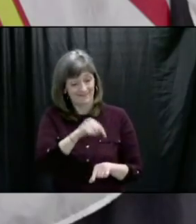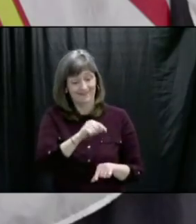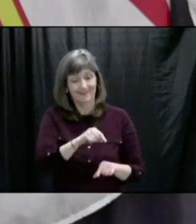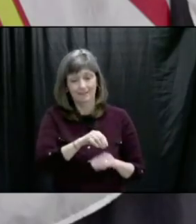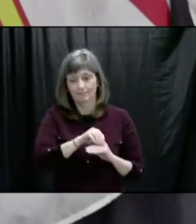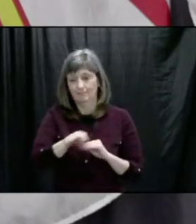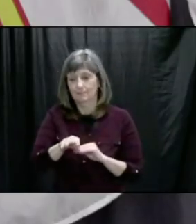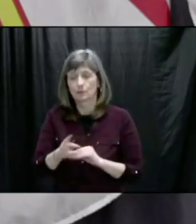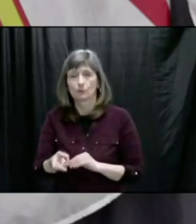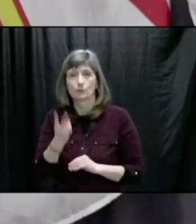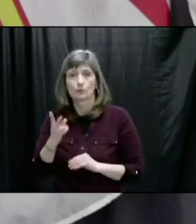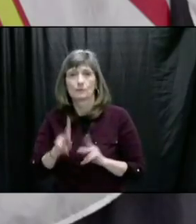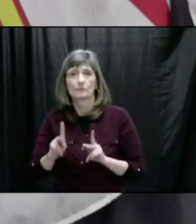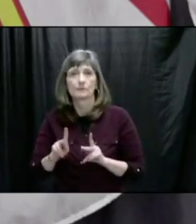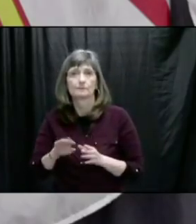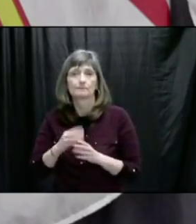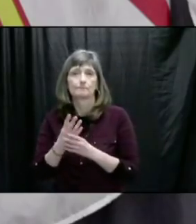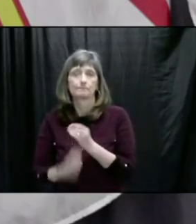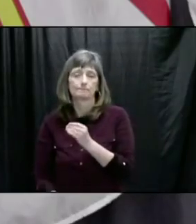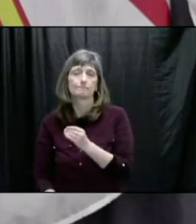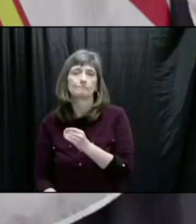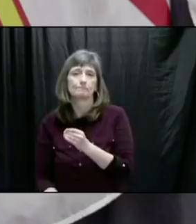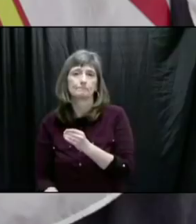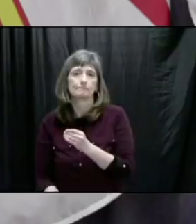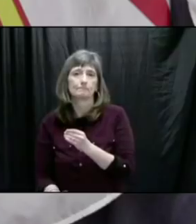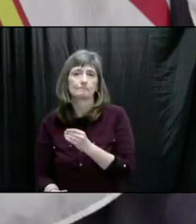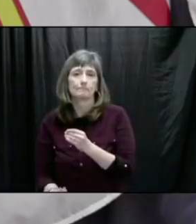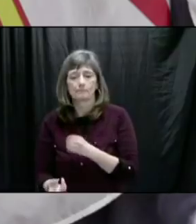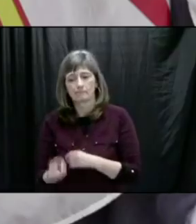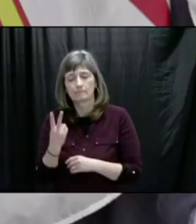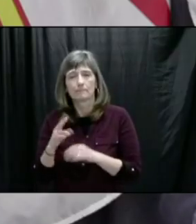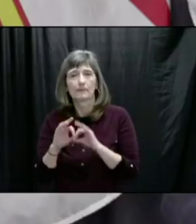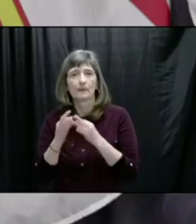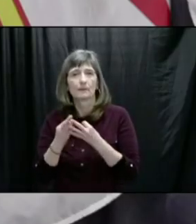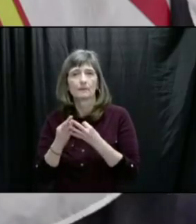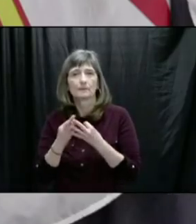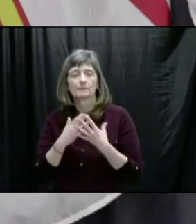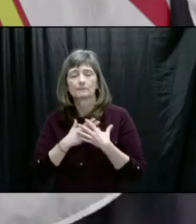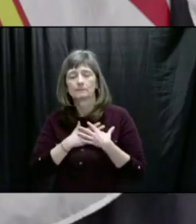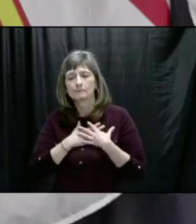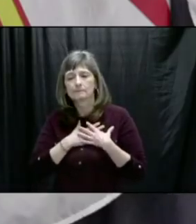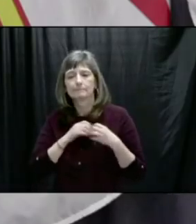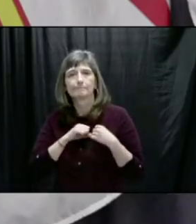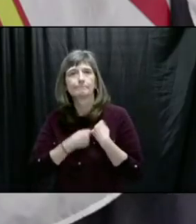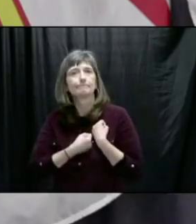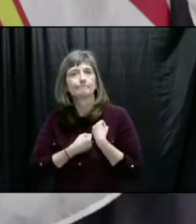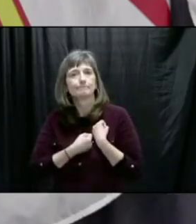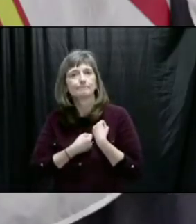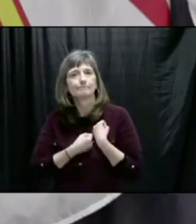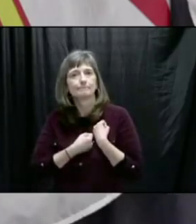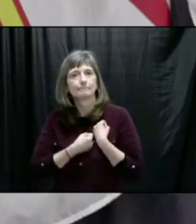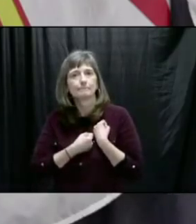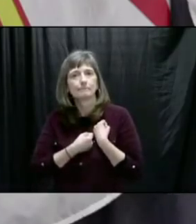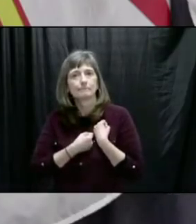PEOPLE IN OUR PROVINCE DUE TO COMPLICATIONS OF COVID-19. WE HAVE TWO FAMILIES THAT ARE